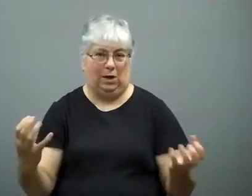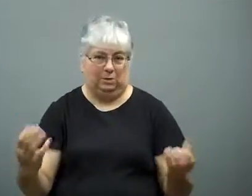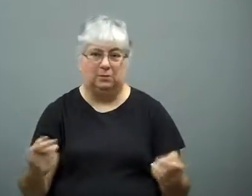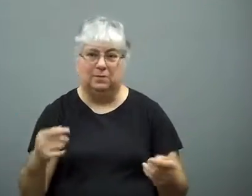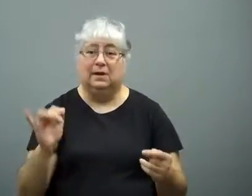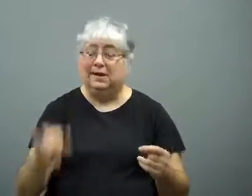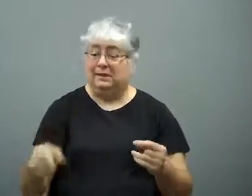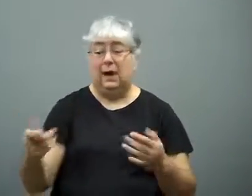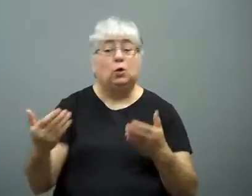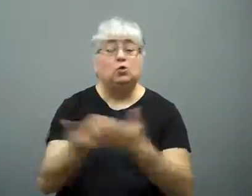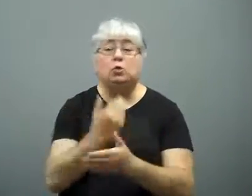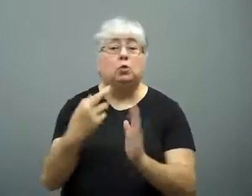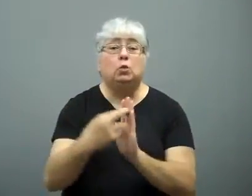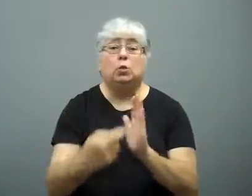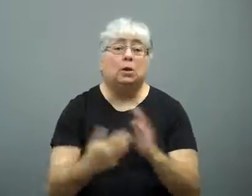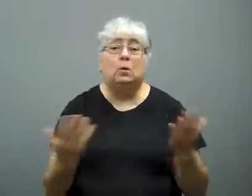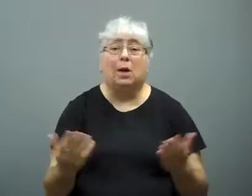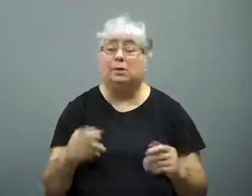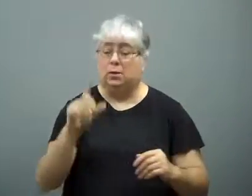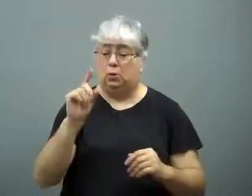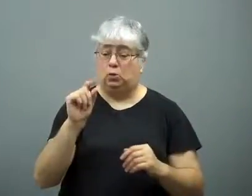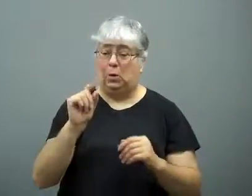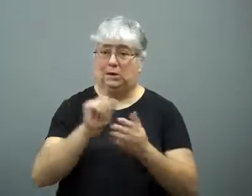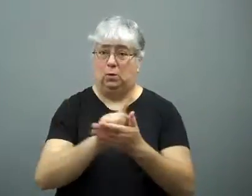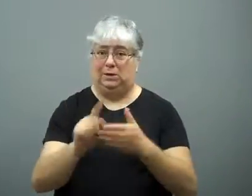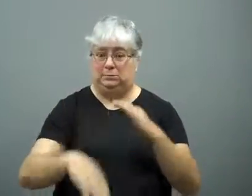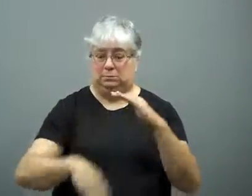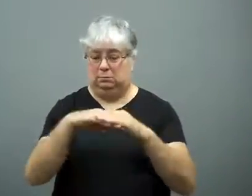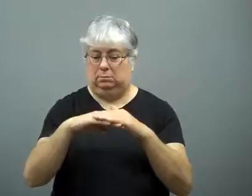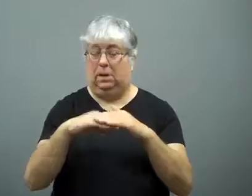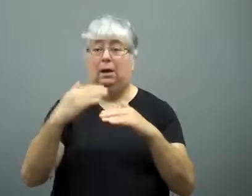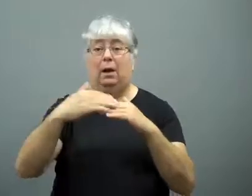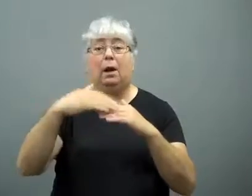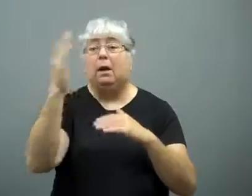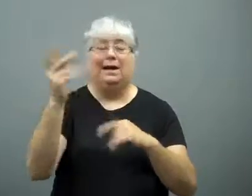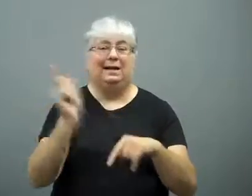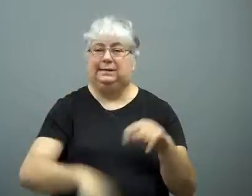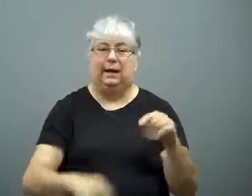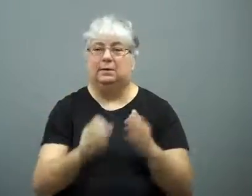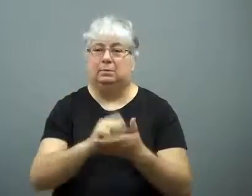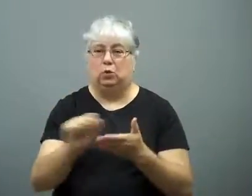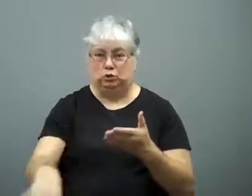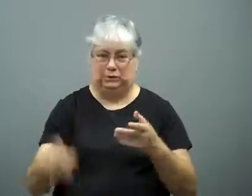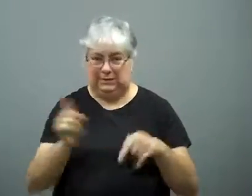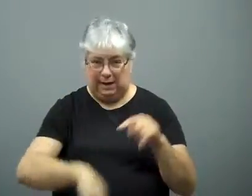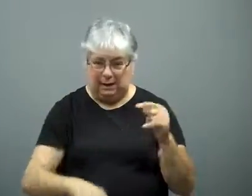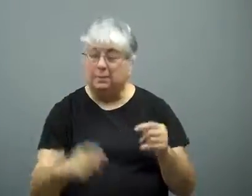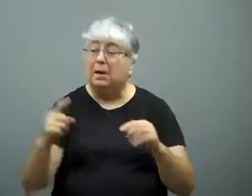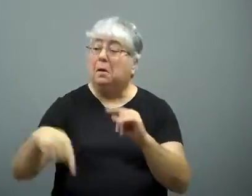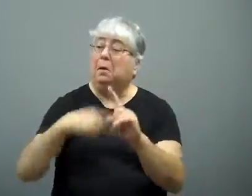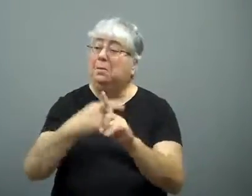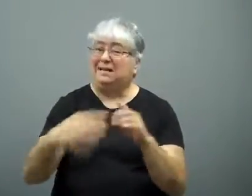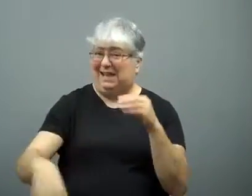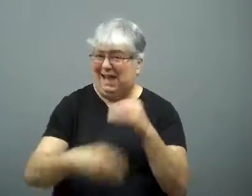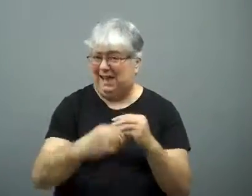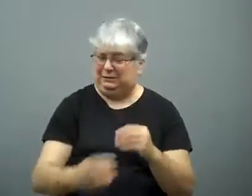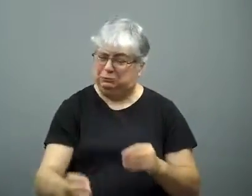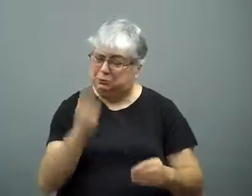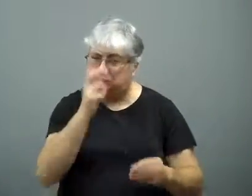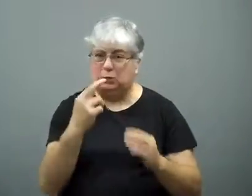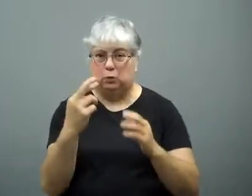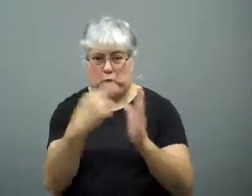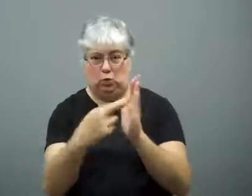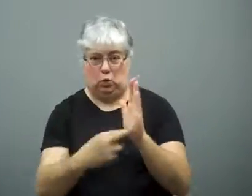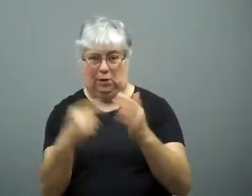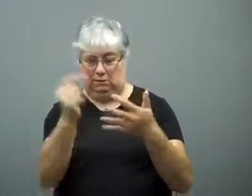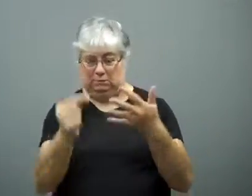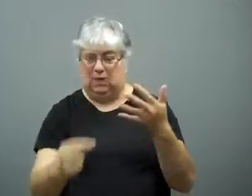It would outlaw abortion after 20 weeks.